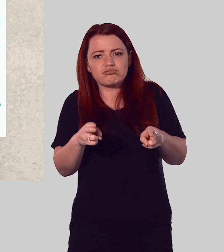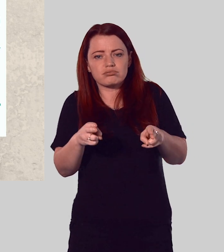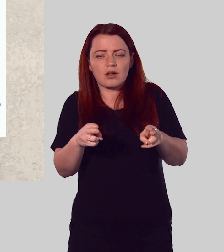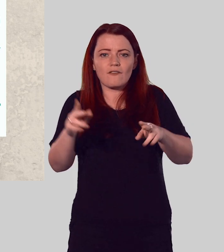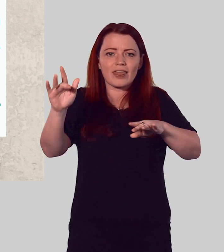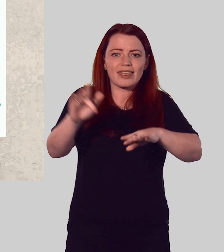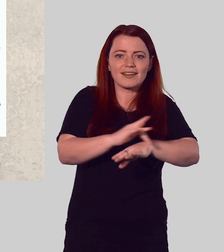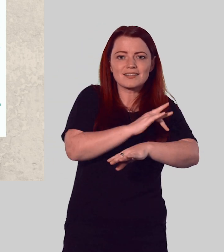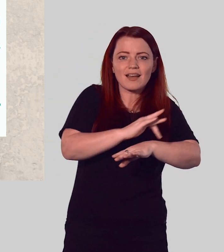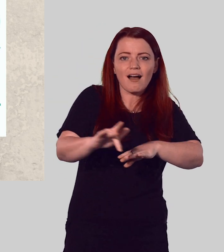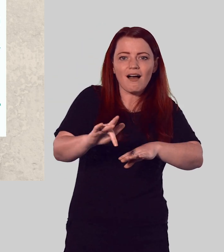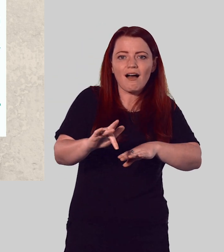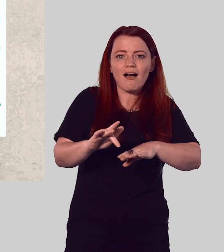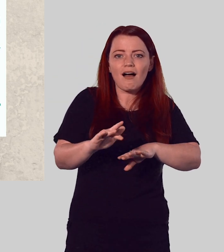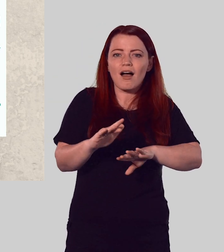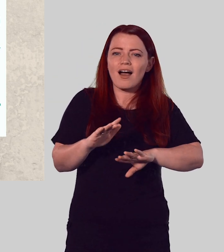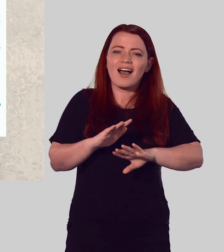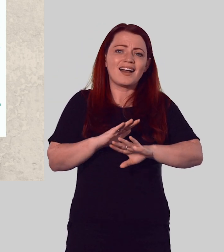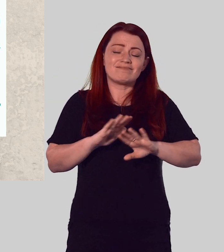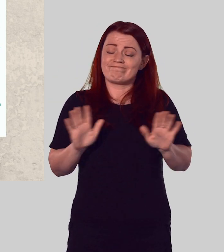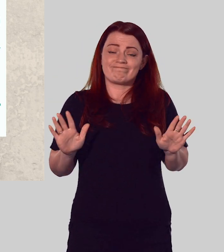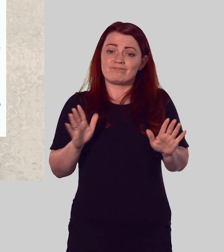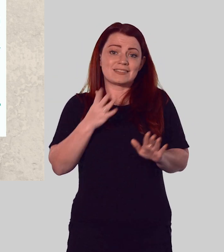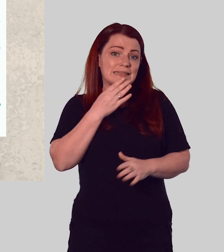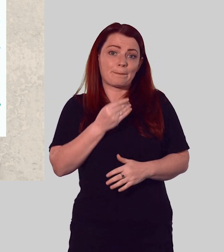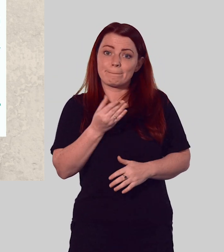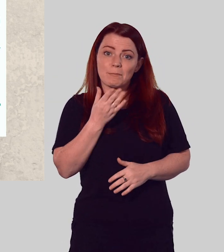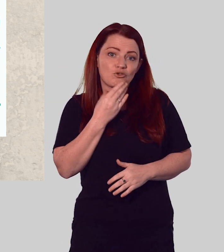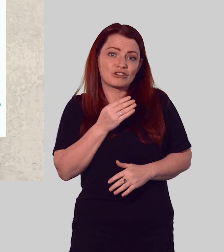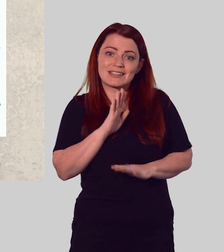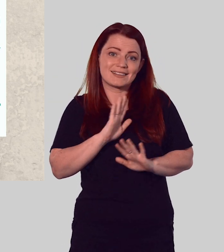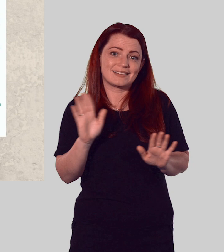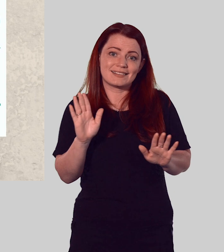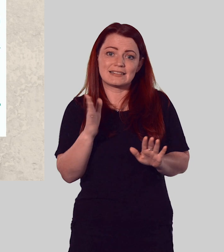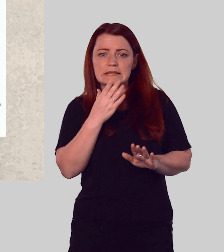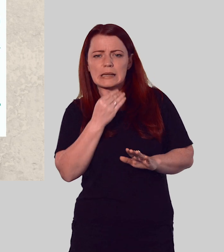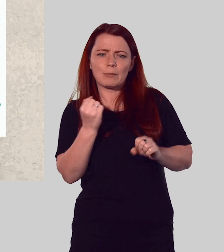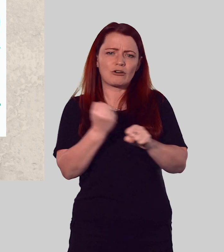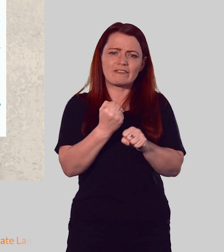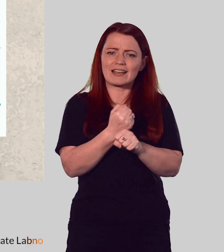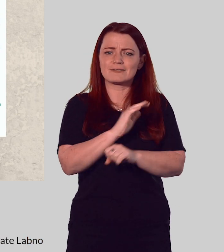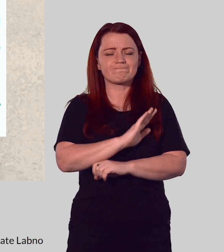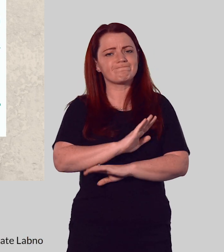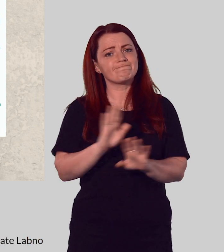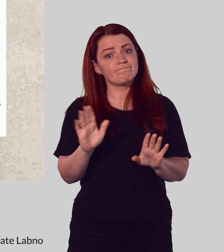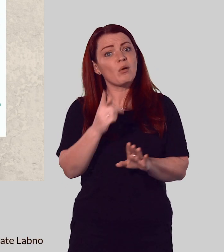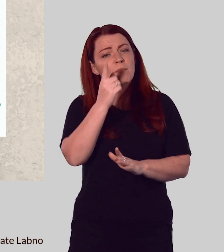it's not necessarily a temporary fix, it's possibly something that will allow us